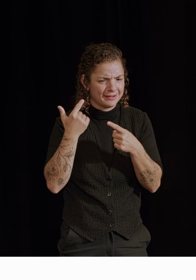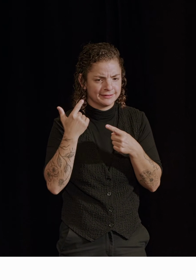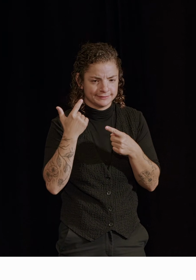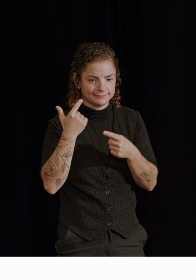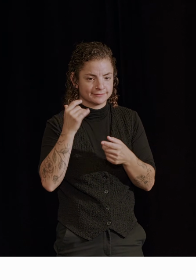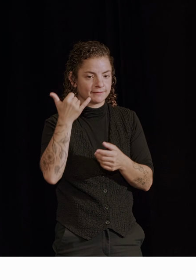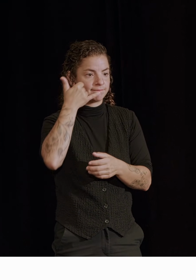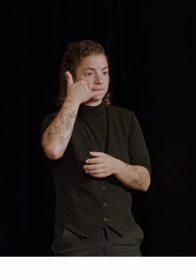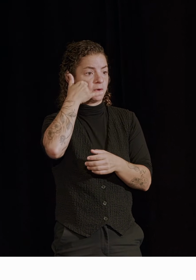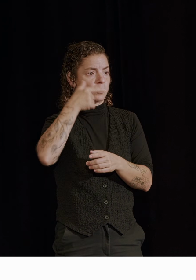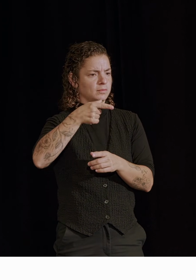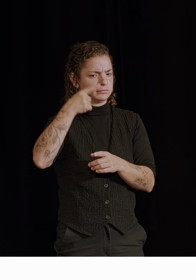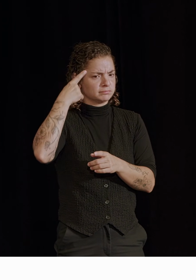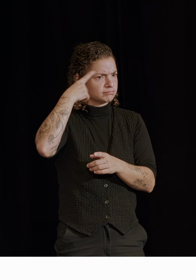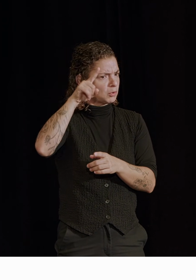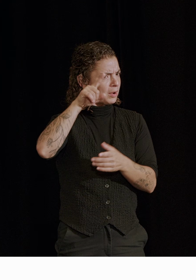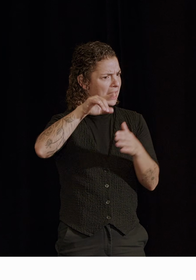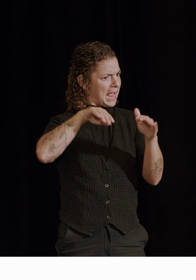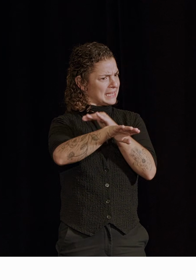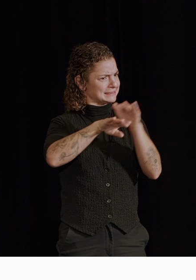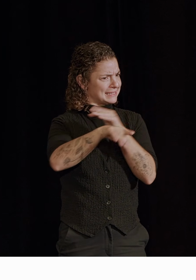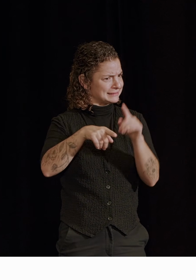but I would contend that its design was probably